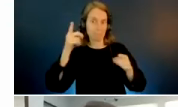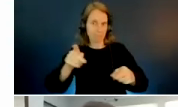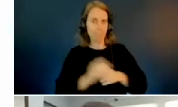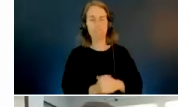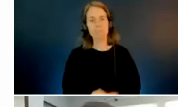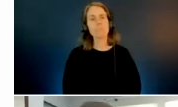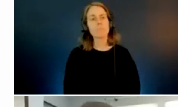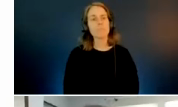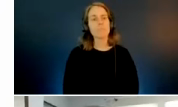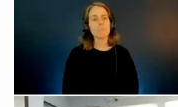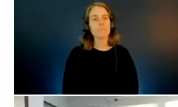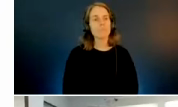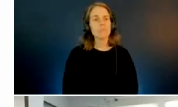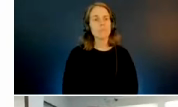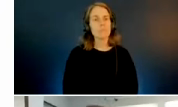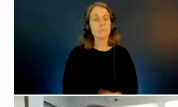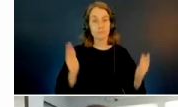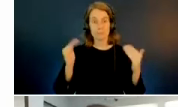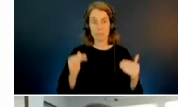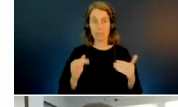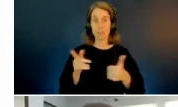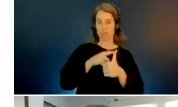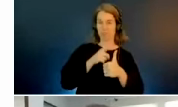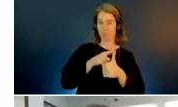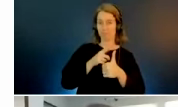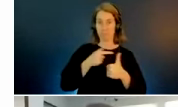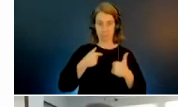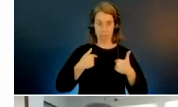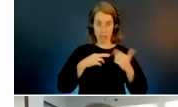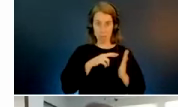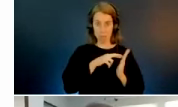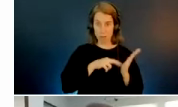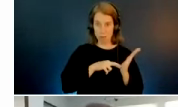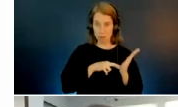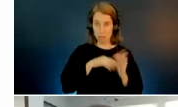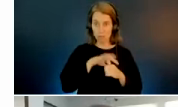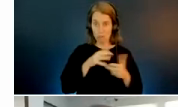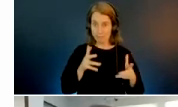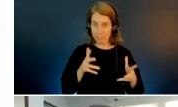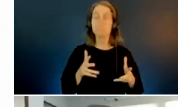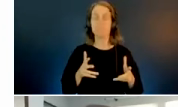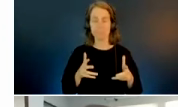am i registered to vote um in South Carolina you have to be registered to vote at least 30